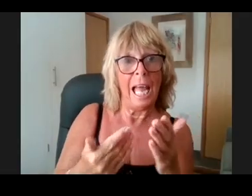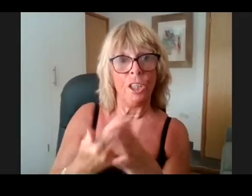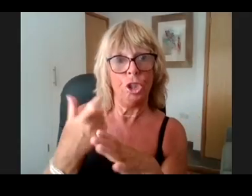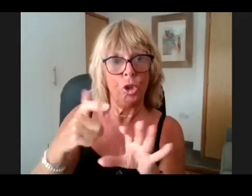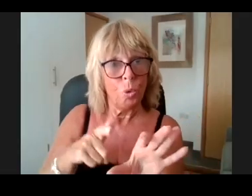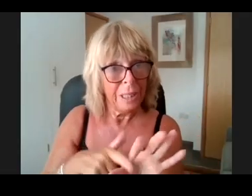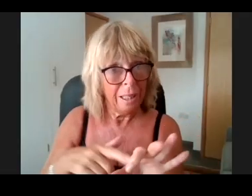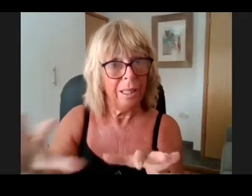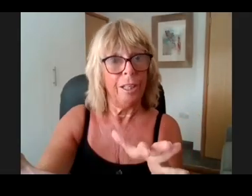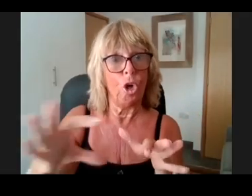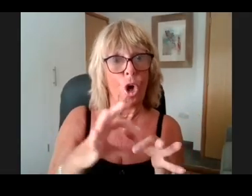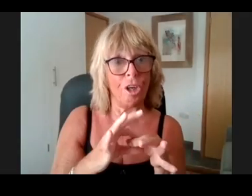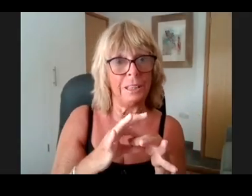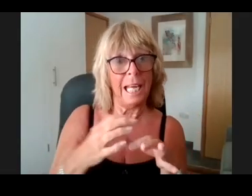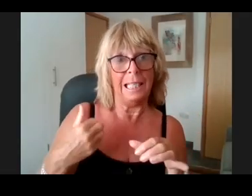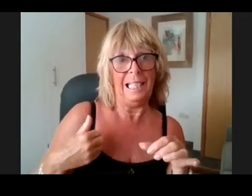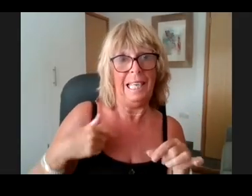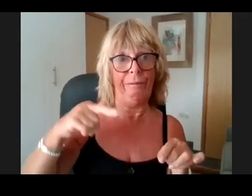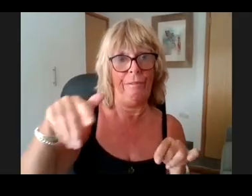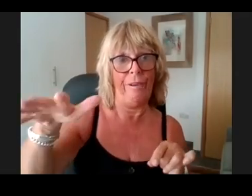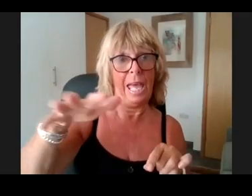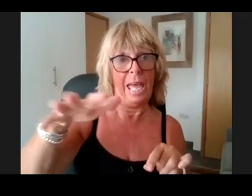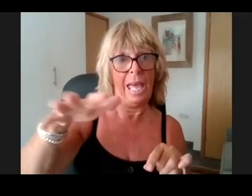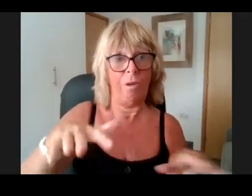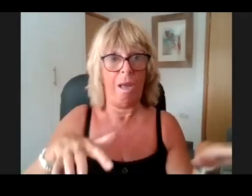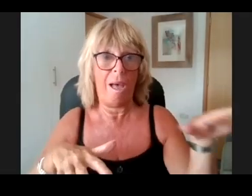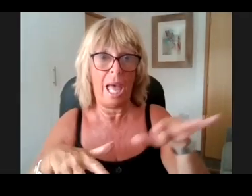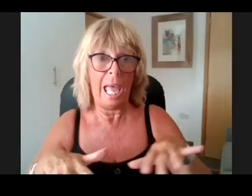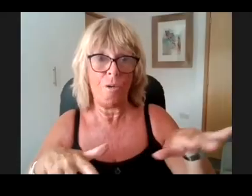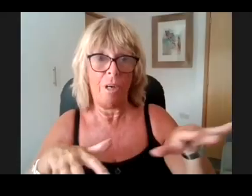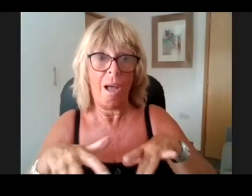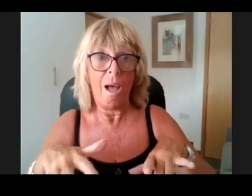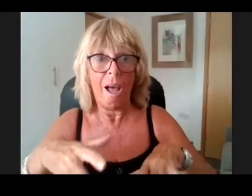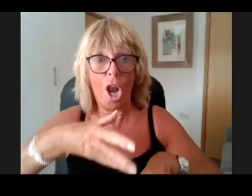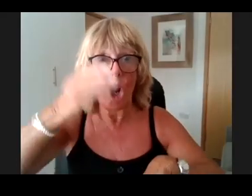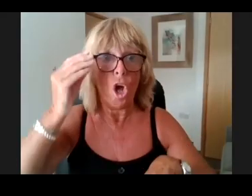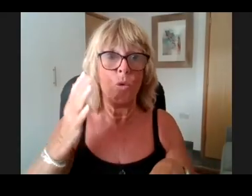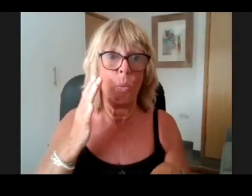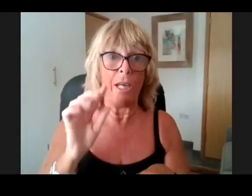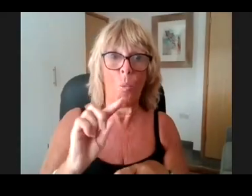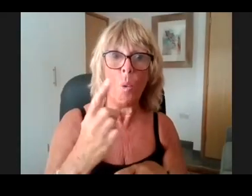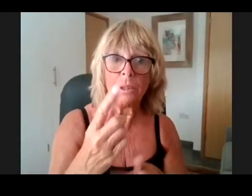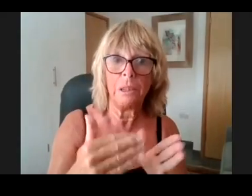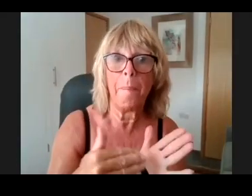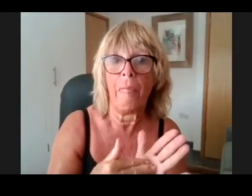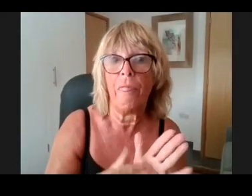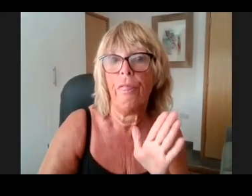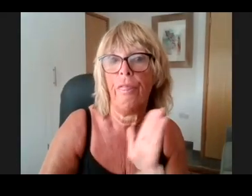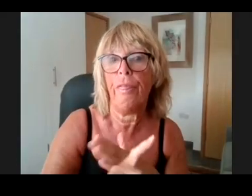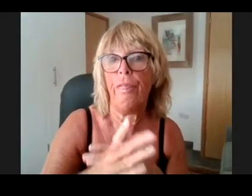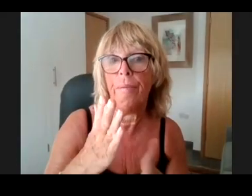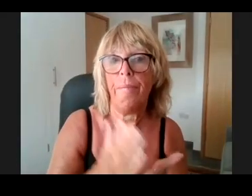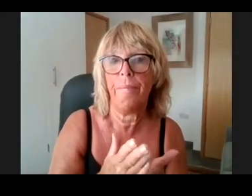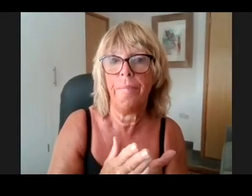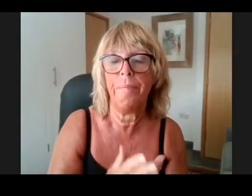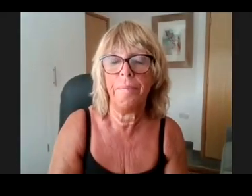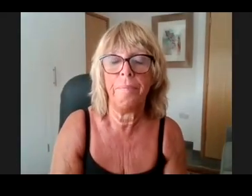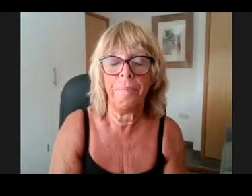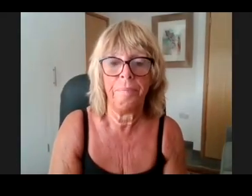us if you live that way and find out when they're happening once a month